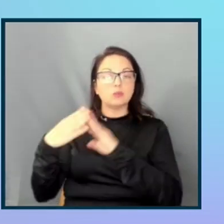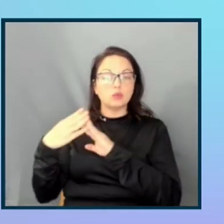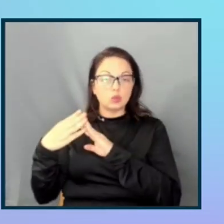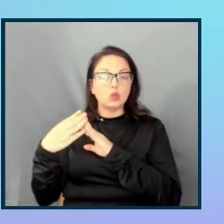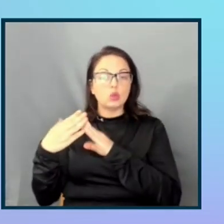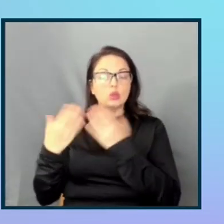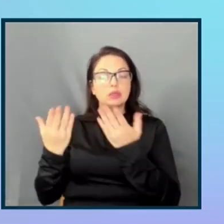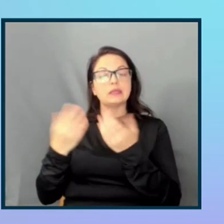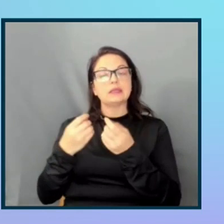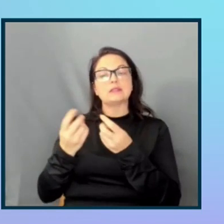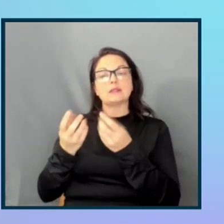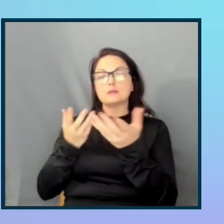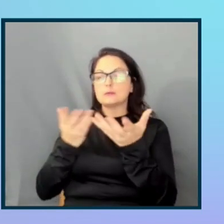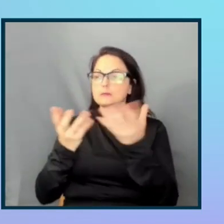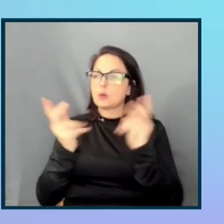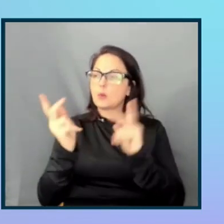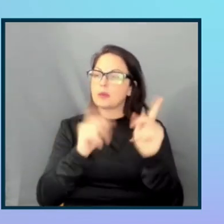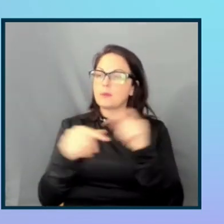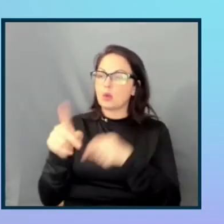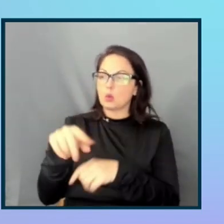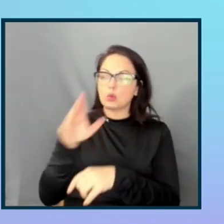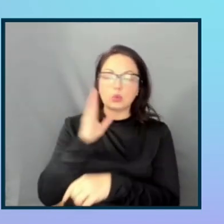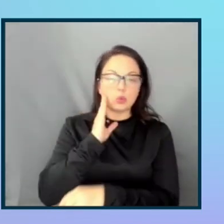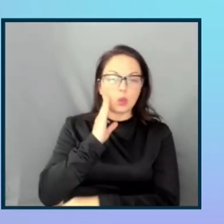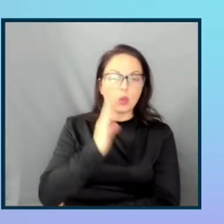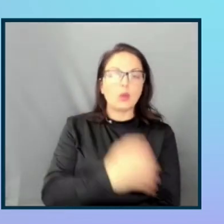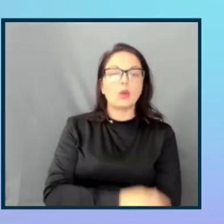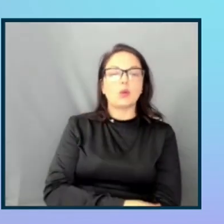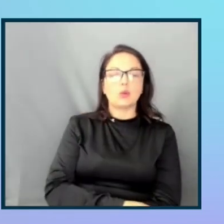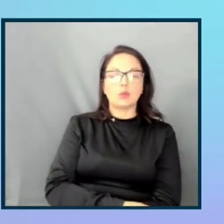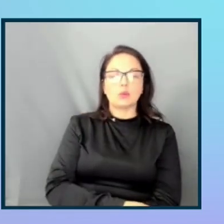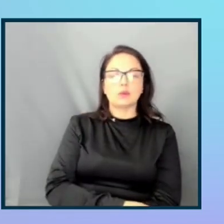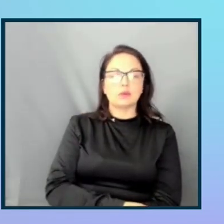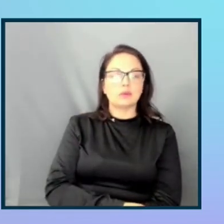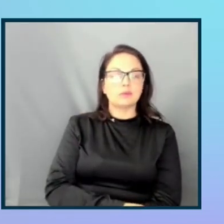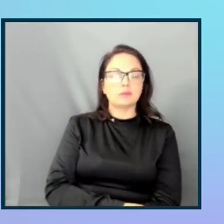to people who, you know, other ones who are excluded.